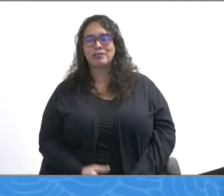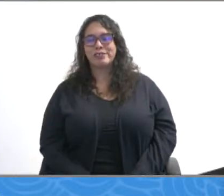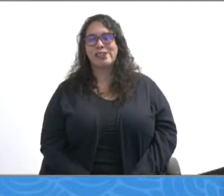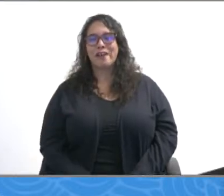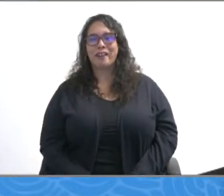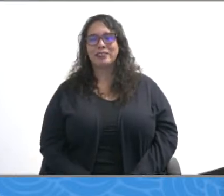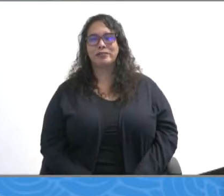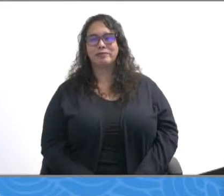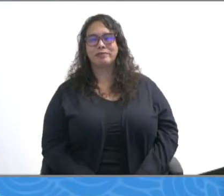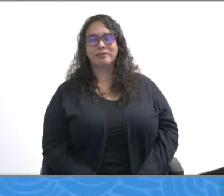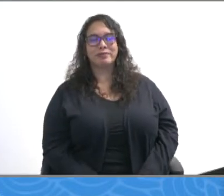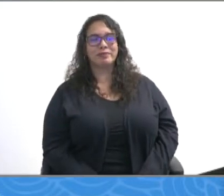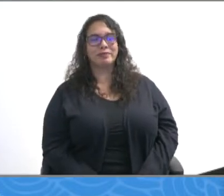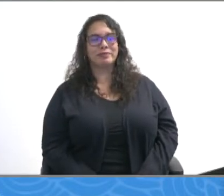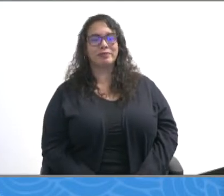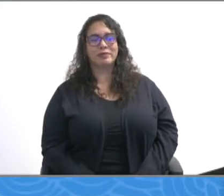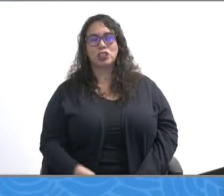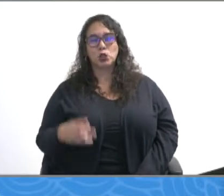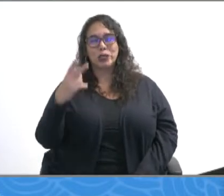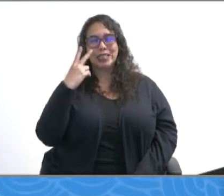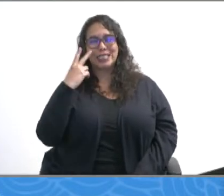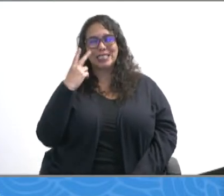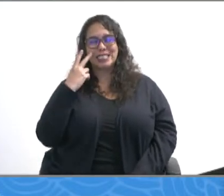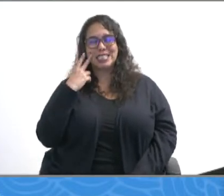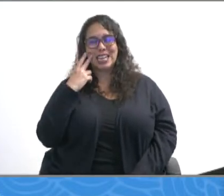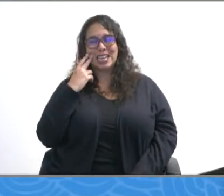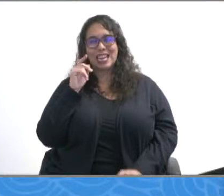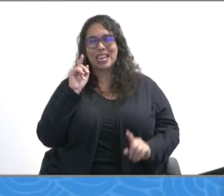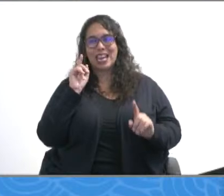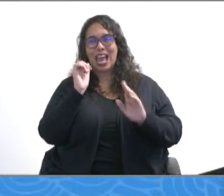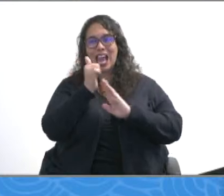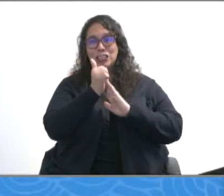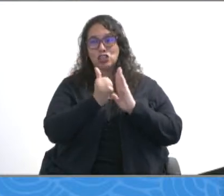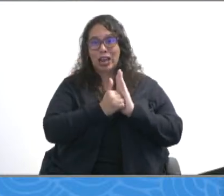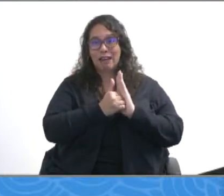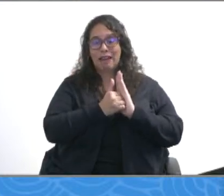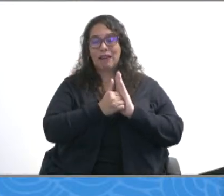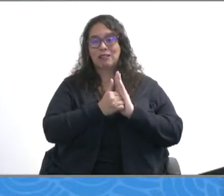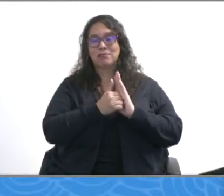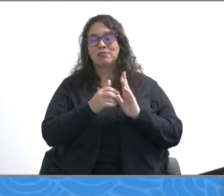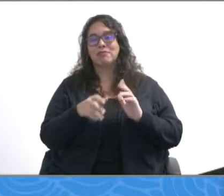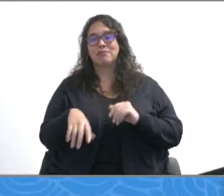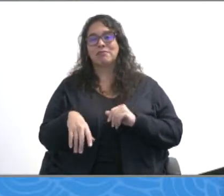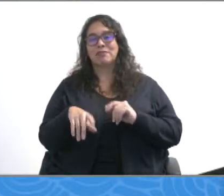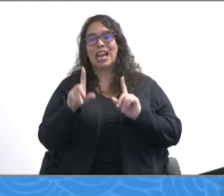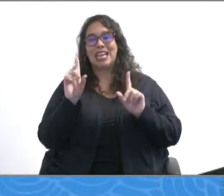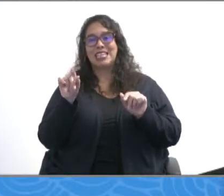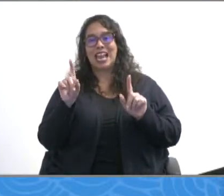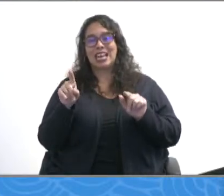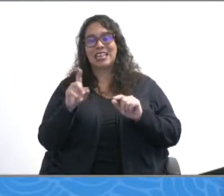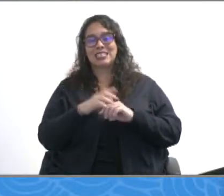and he reposted that ThoughtExchange in the chat. And I will share my screen with you.